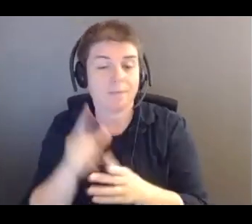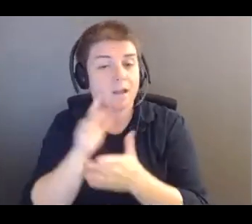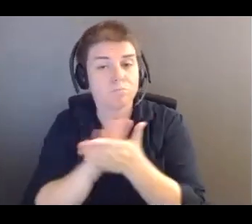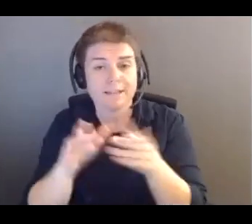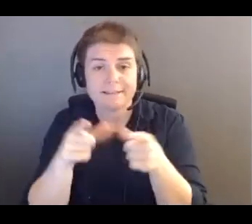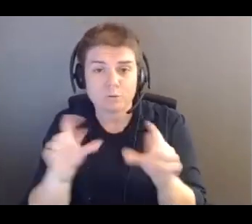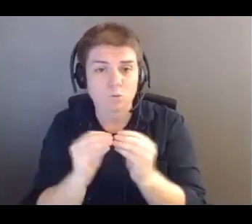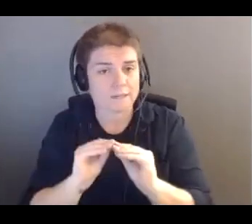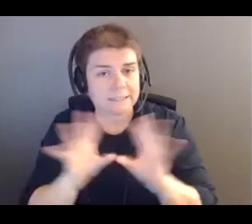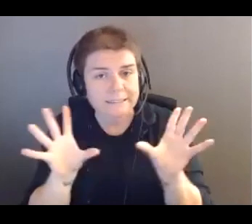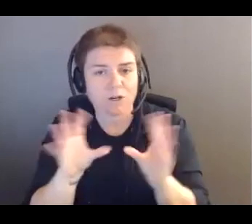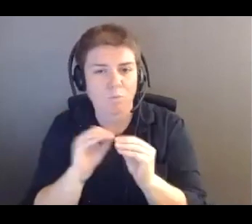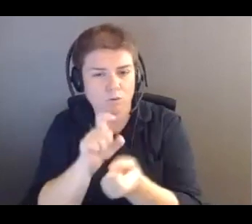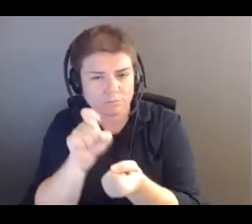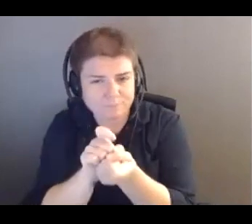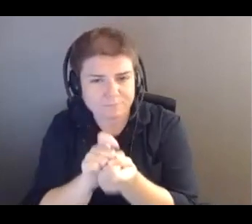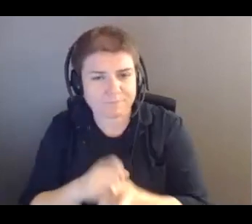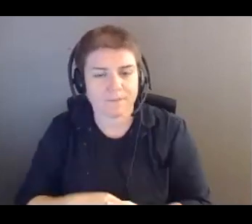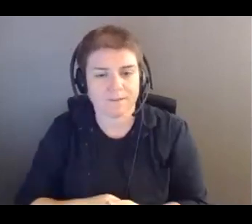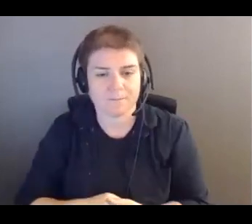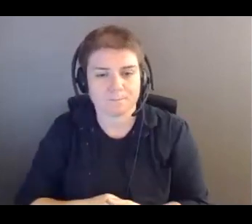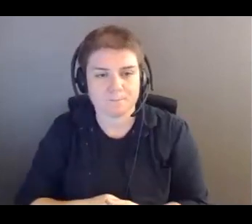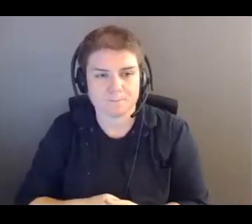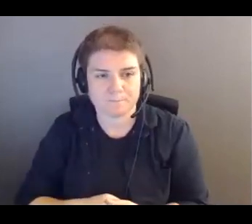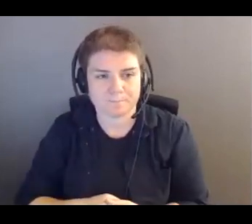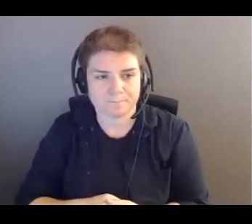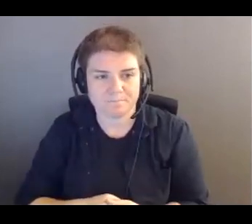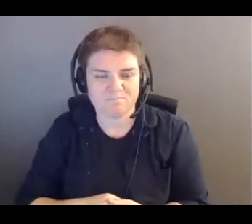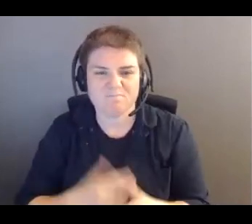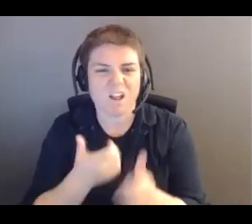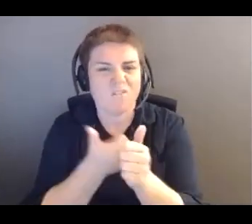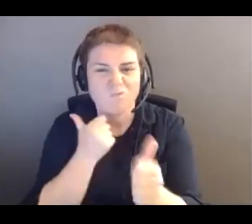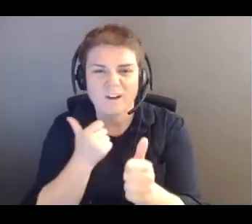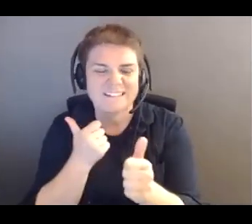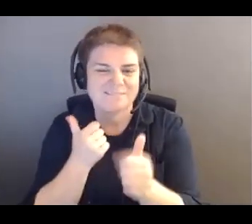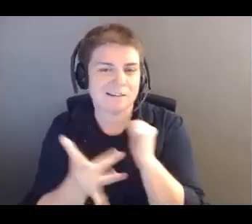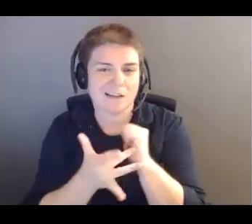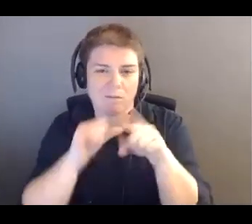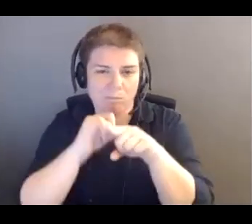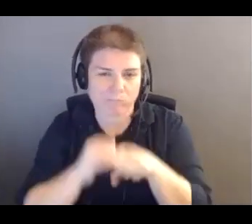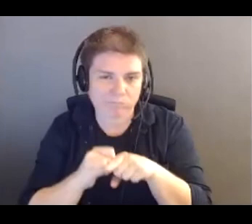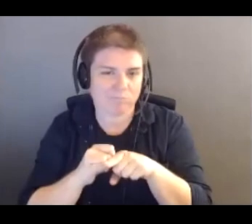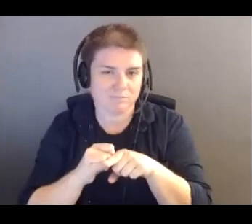and more concise. Avoid jargon or technical language, remembering that the assessment